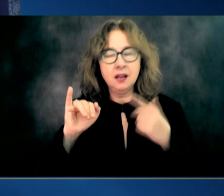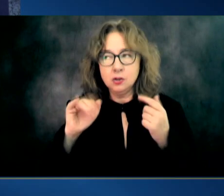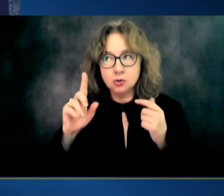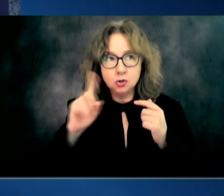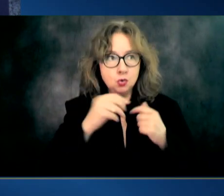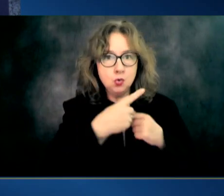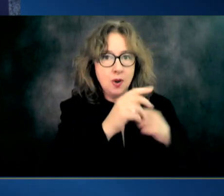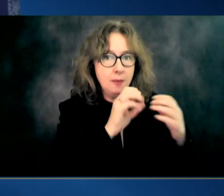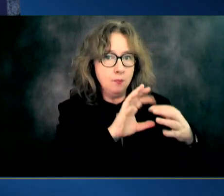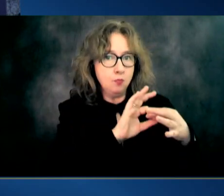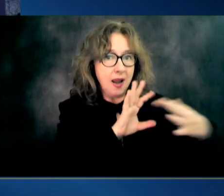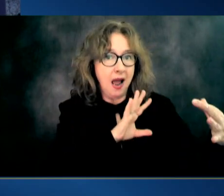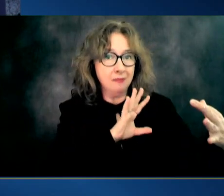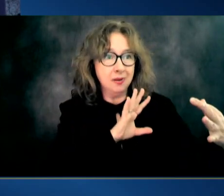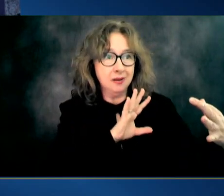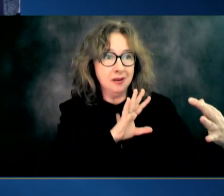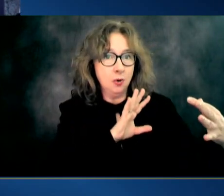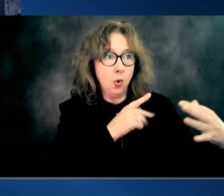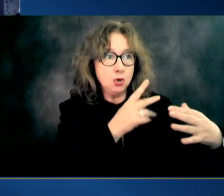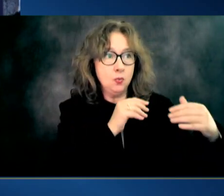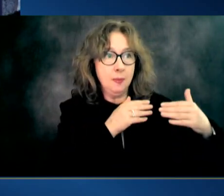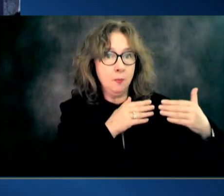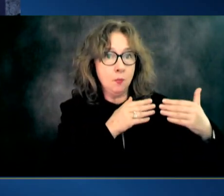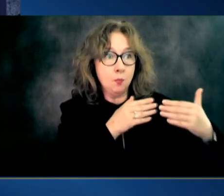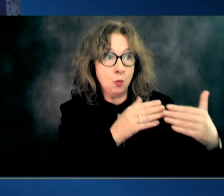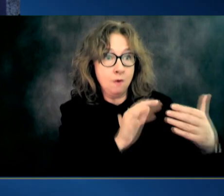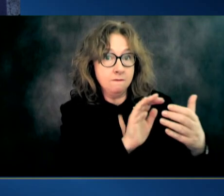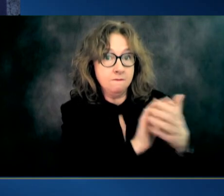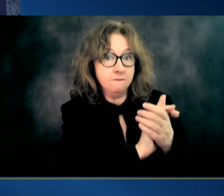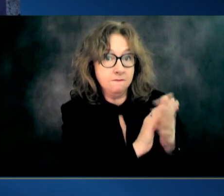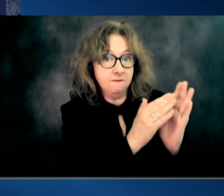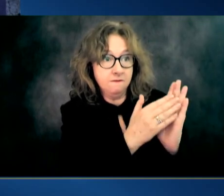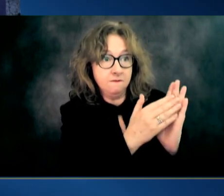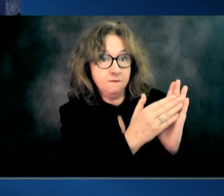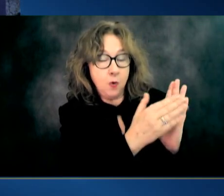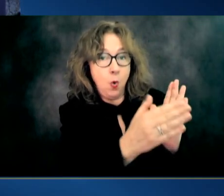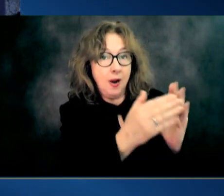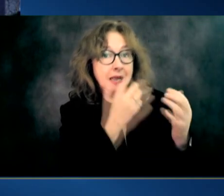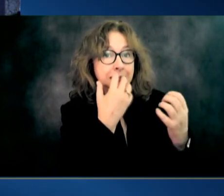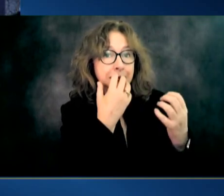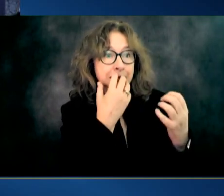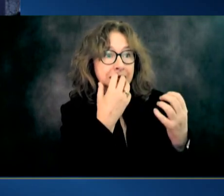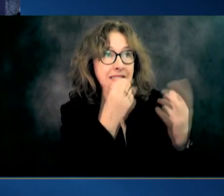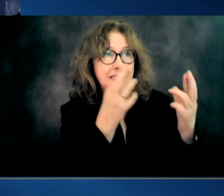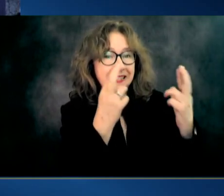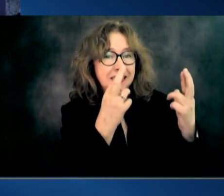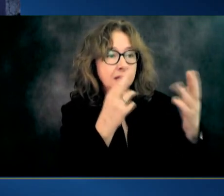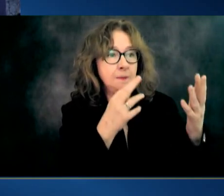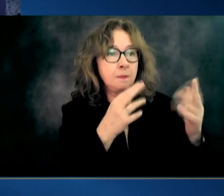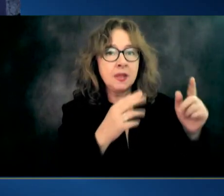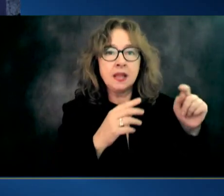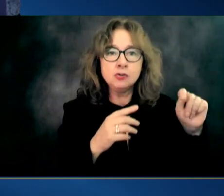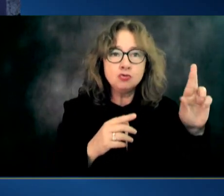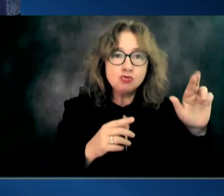or do we move forward and take the gamble? And he, as a person who had trade and no symptoms,